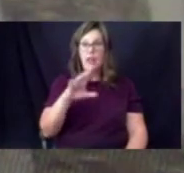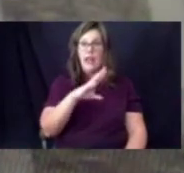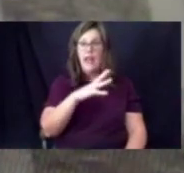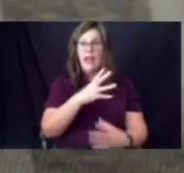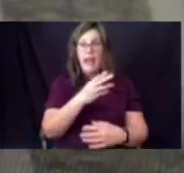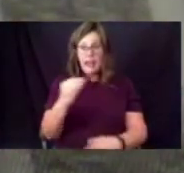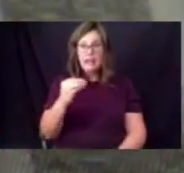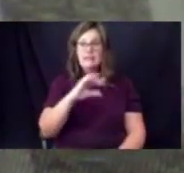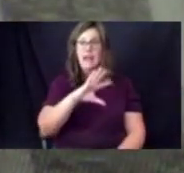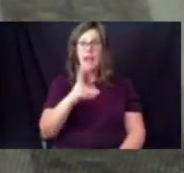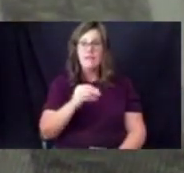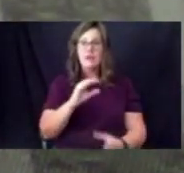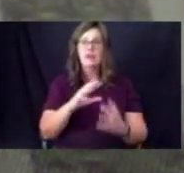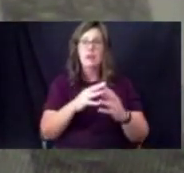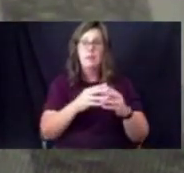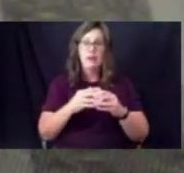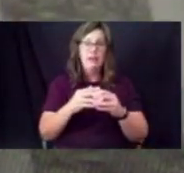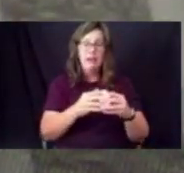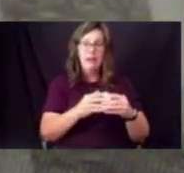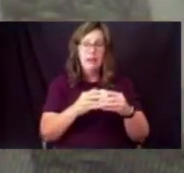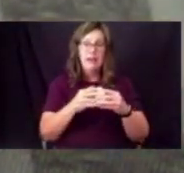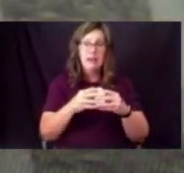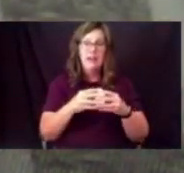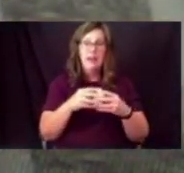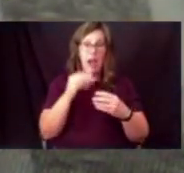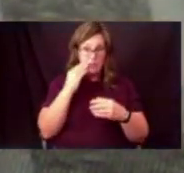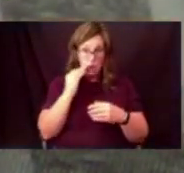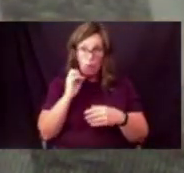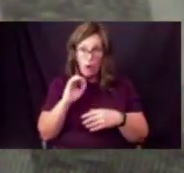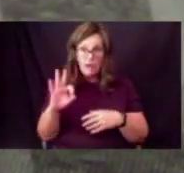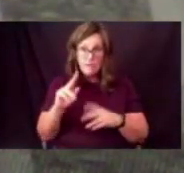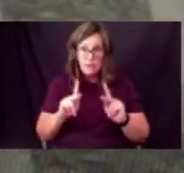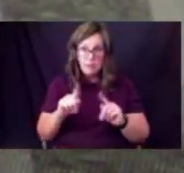of people but they're not in my friends circle so just recognizing it might take you a little